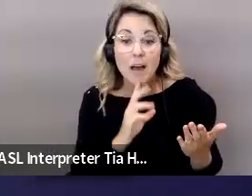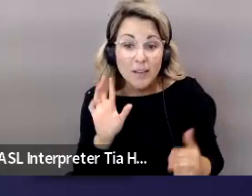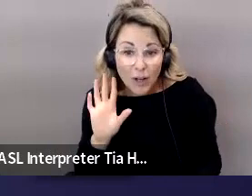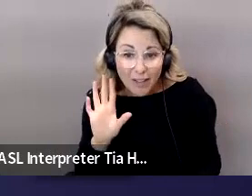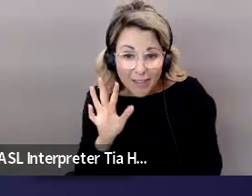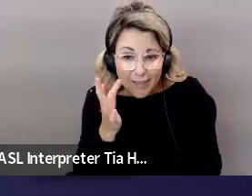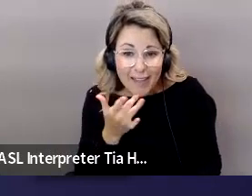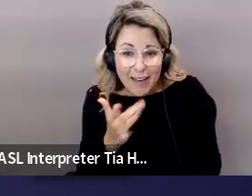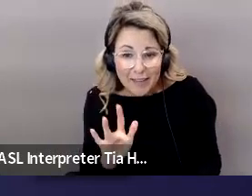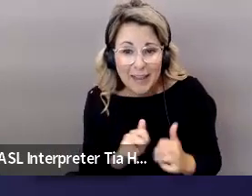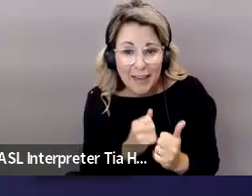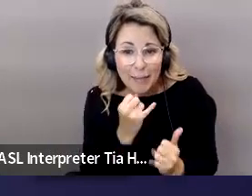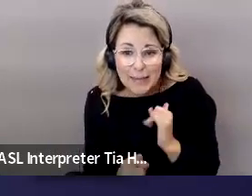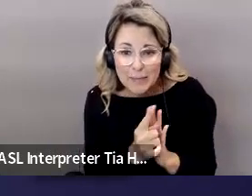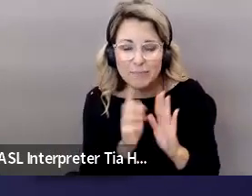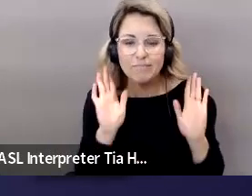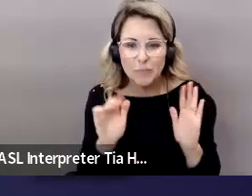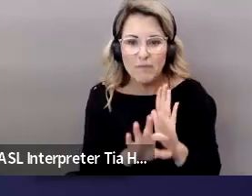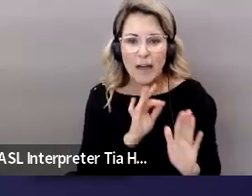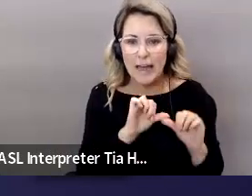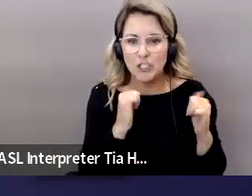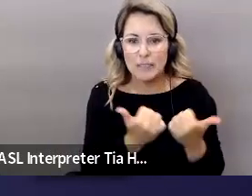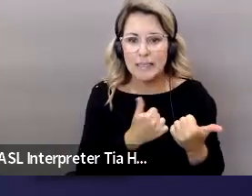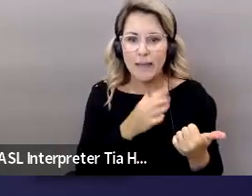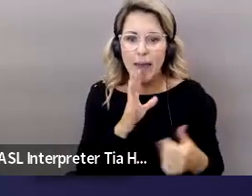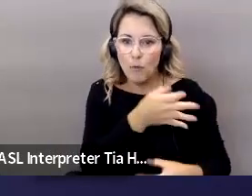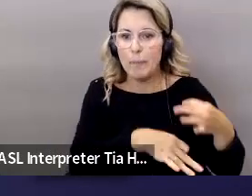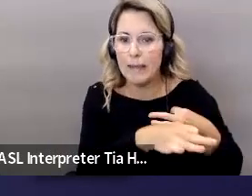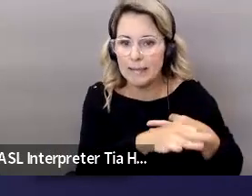we were able to secure an agency that stepped up and was willing to do the cost sharing because